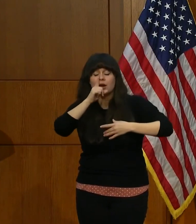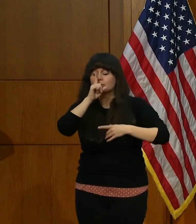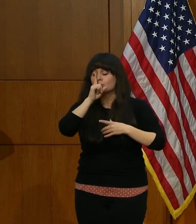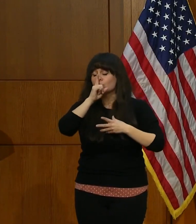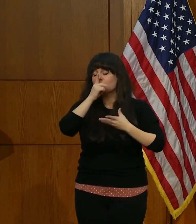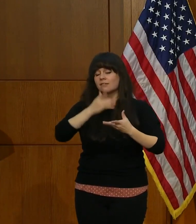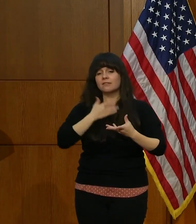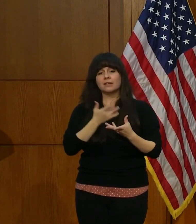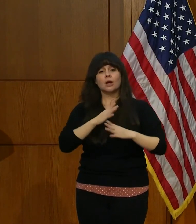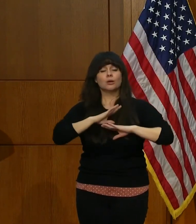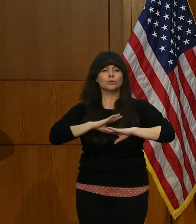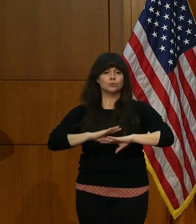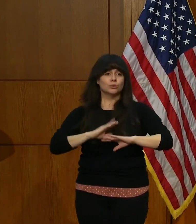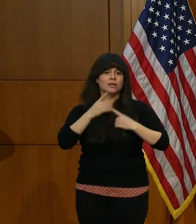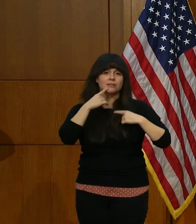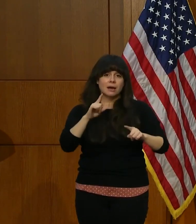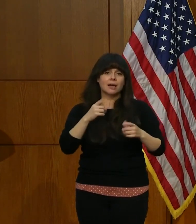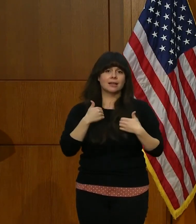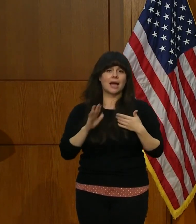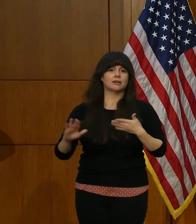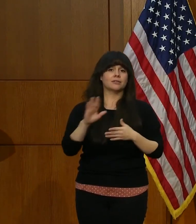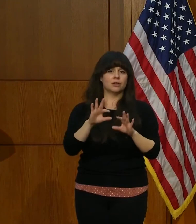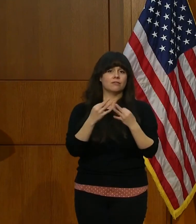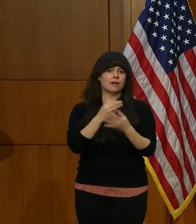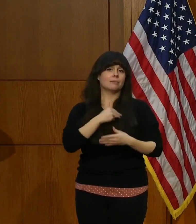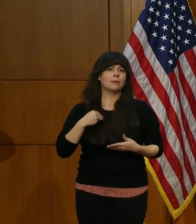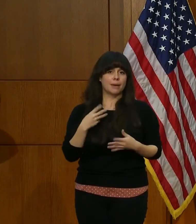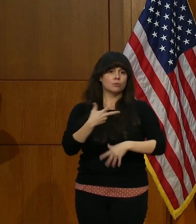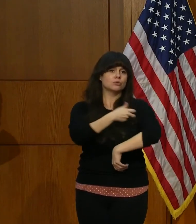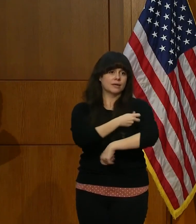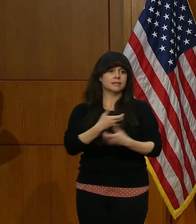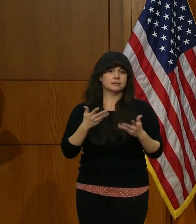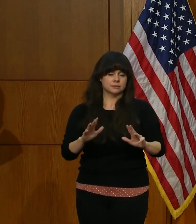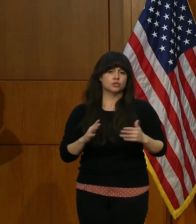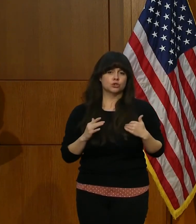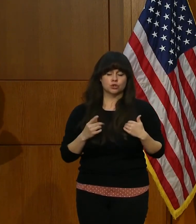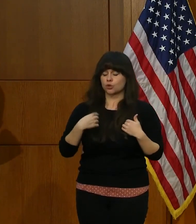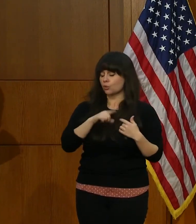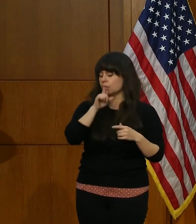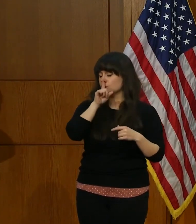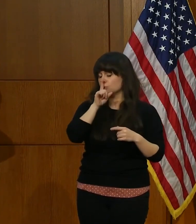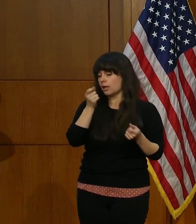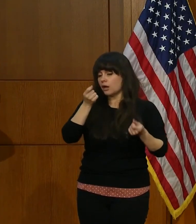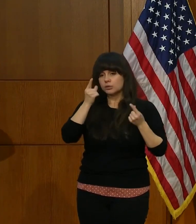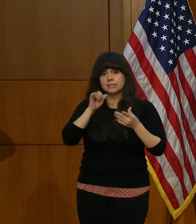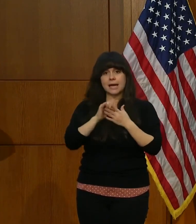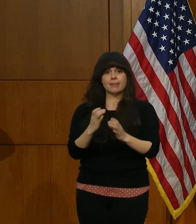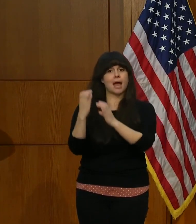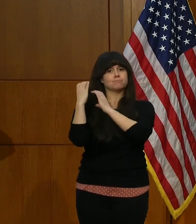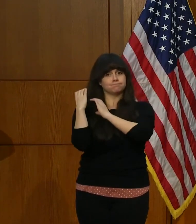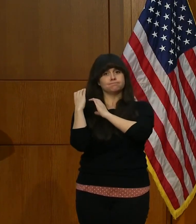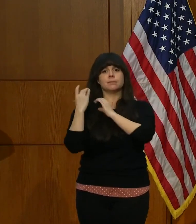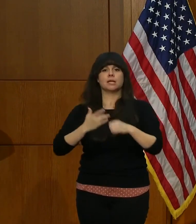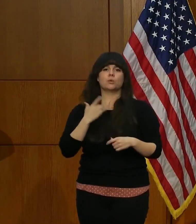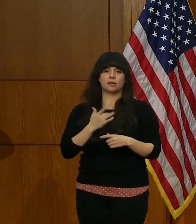CHEERING AND REALLY CRYING WHEN THIS HAPPENS AND WE KNOW. AND WE UNDERSTAND THE PURPOSE OF